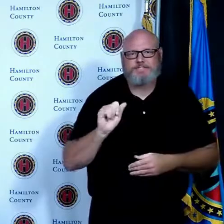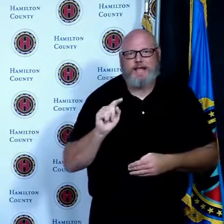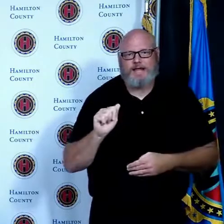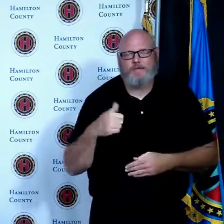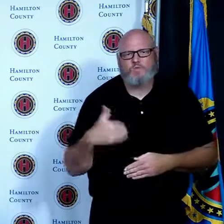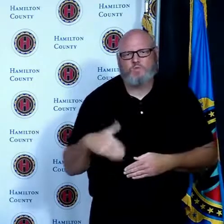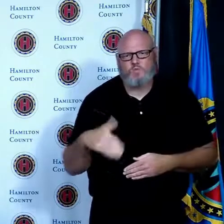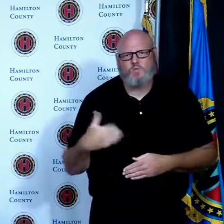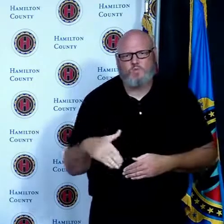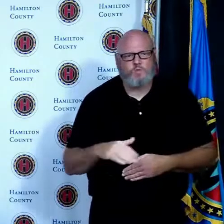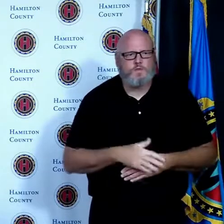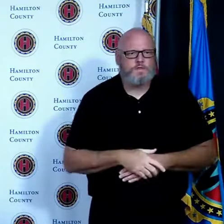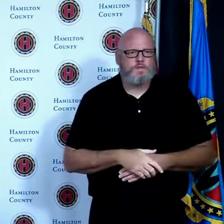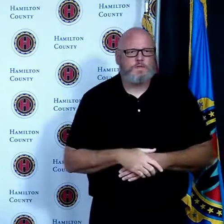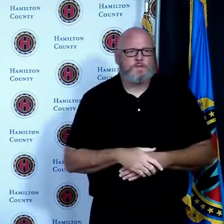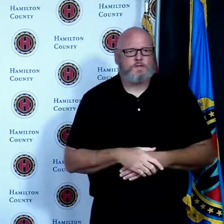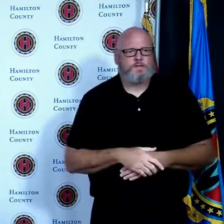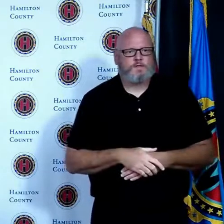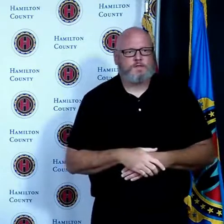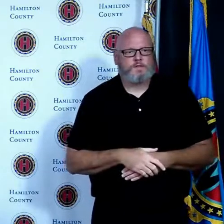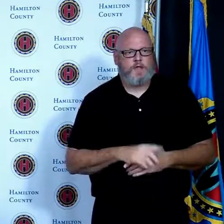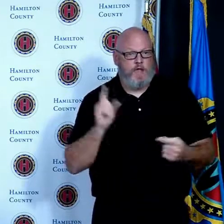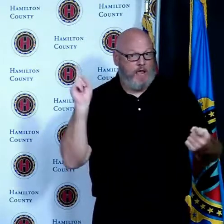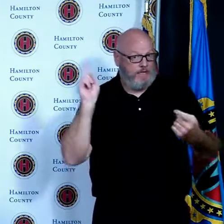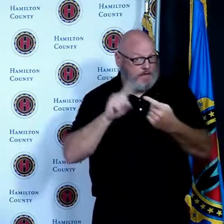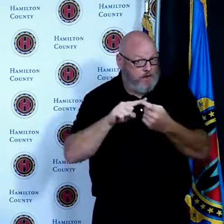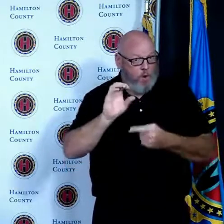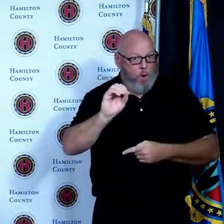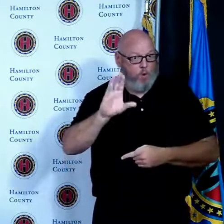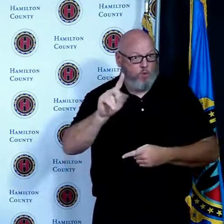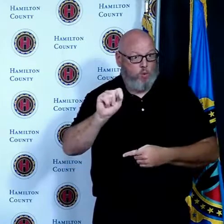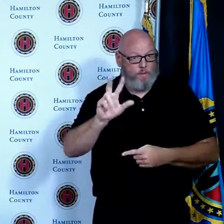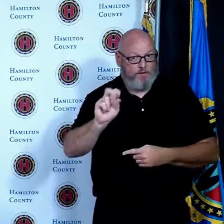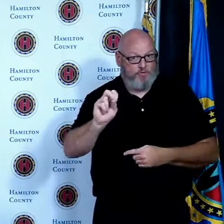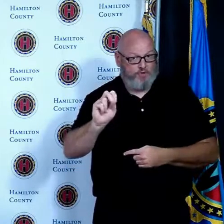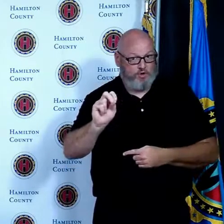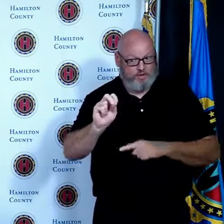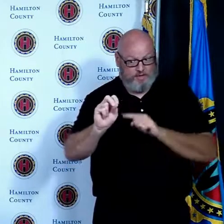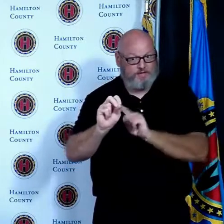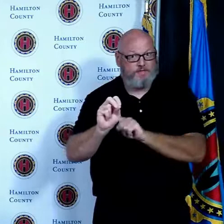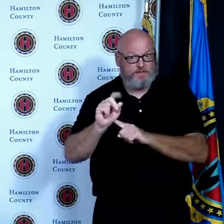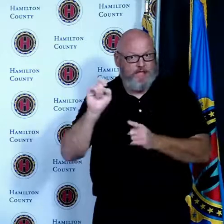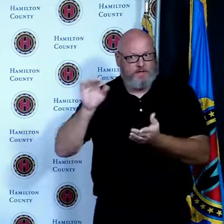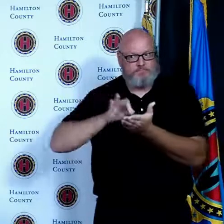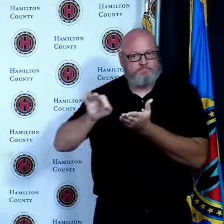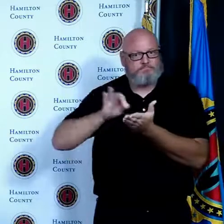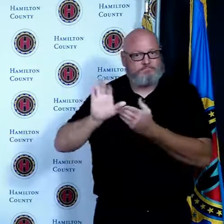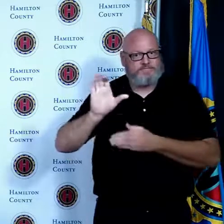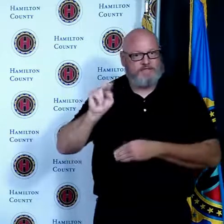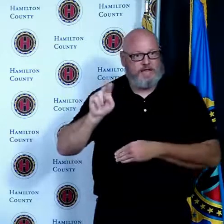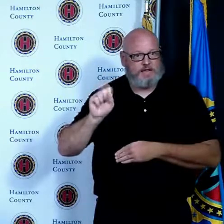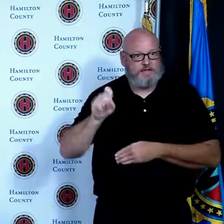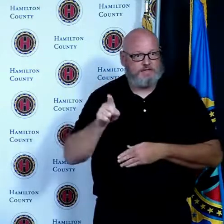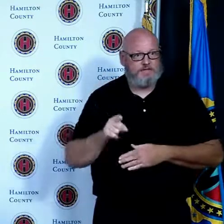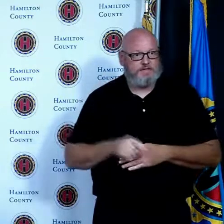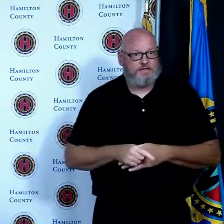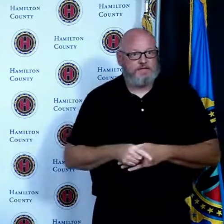you can still fill out the form on your own online so the Census taker won't need to knock on your door